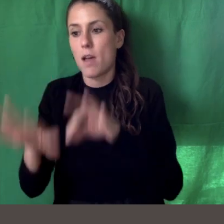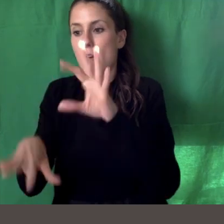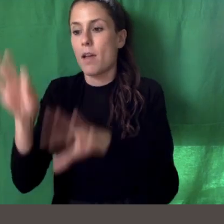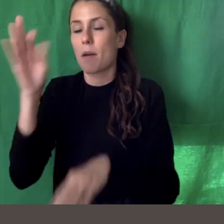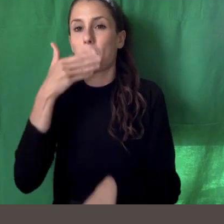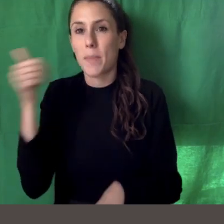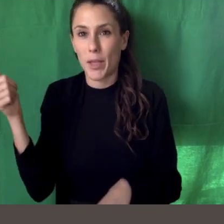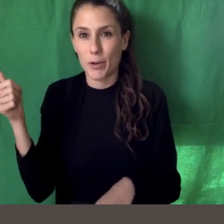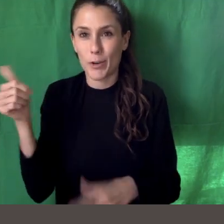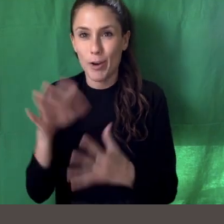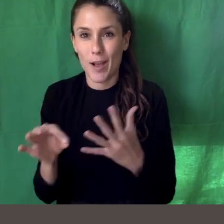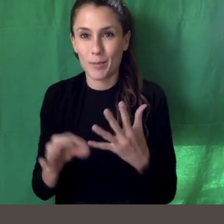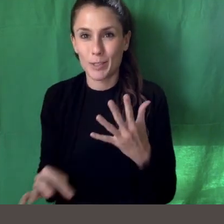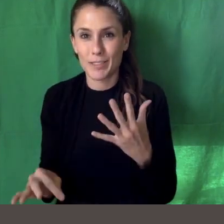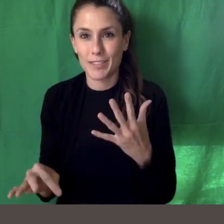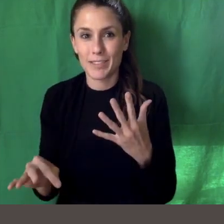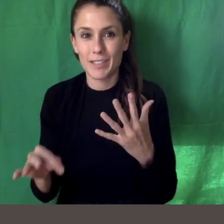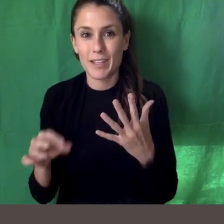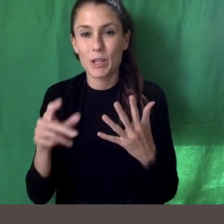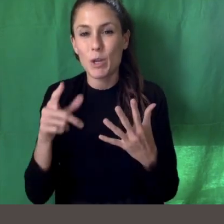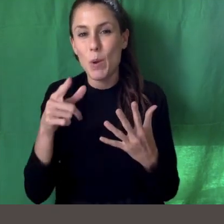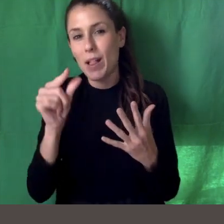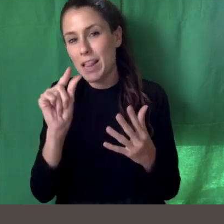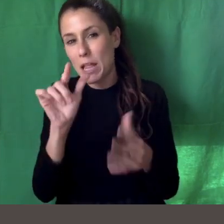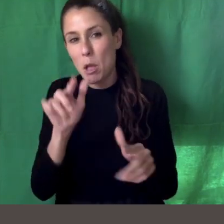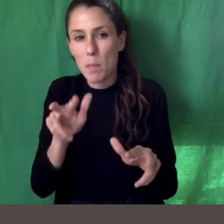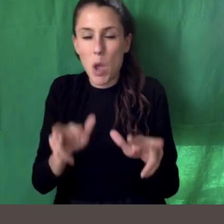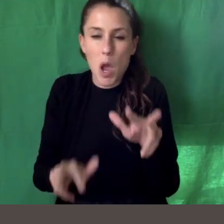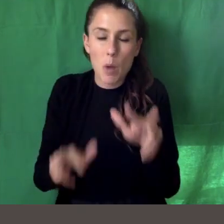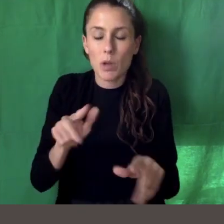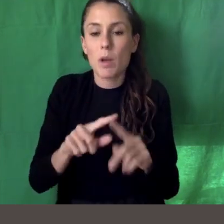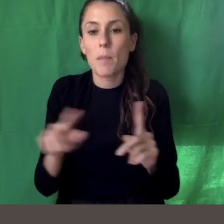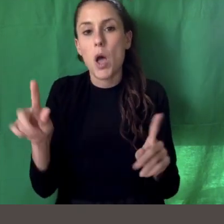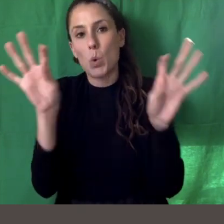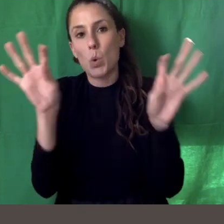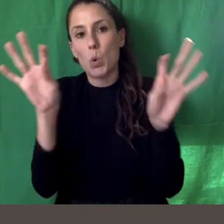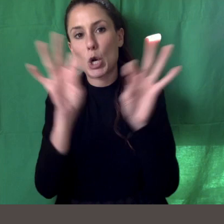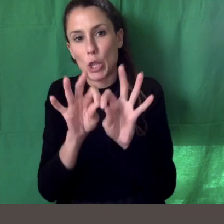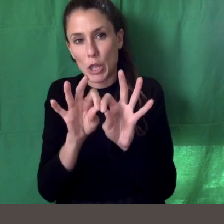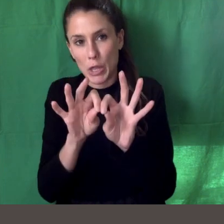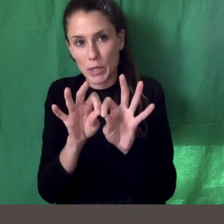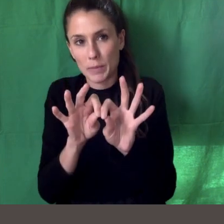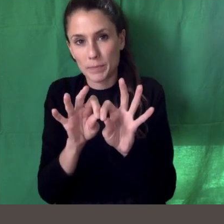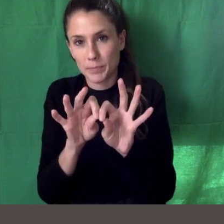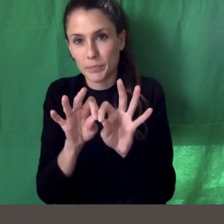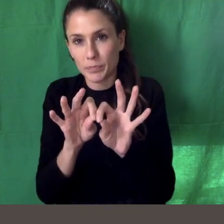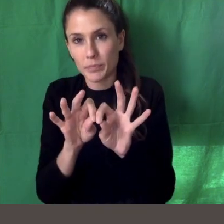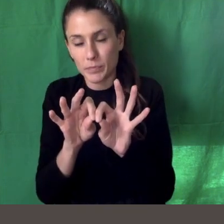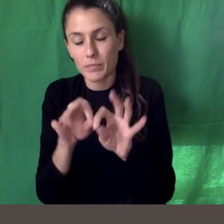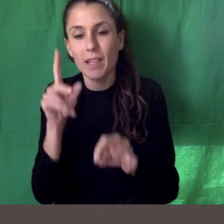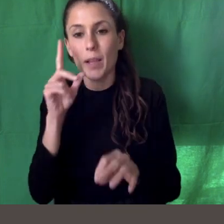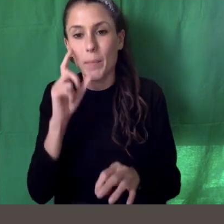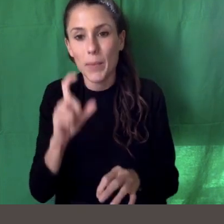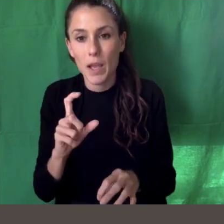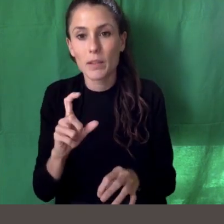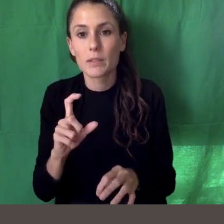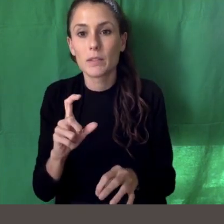better alternatives. The solution is a bit awkward, but it is worth exploring because